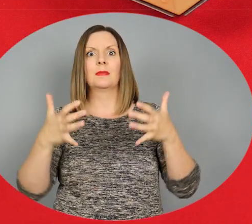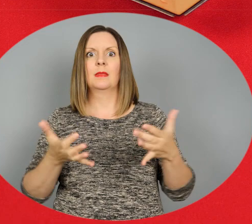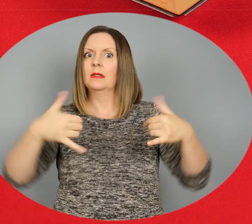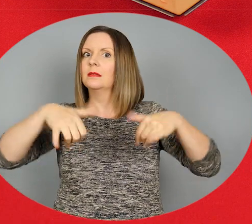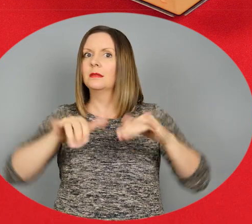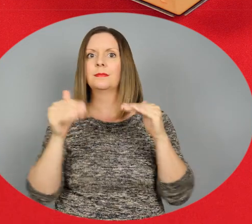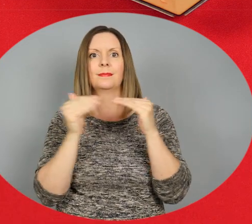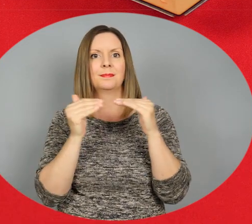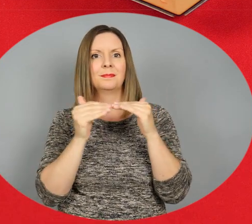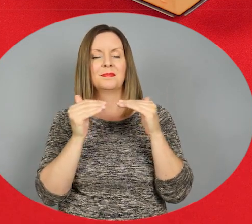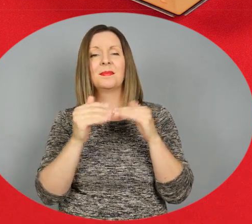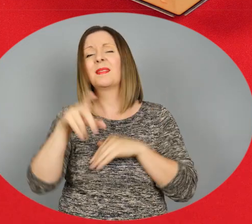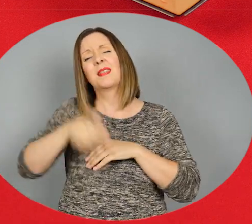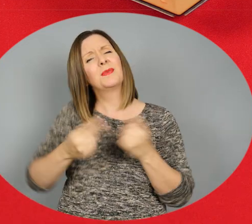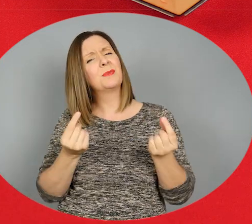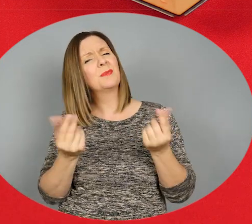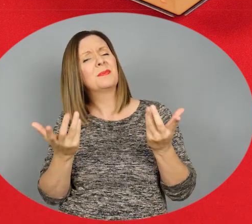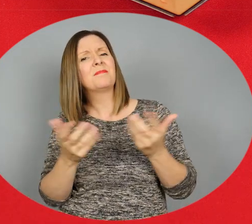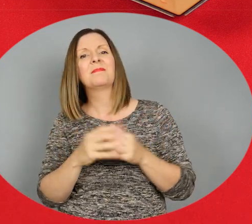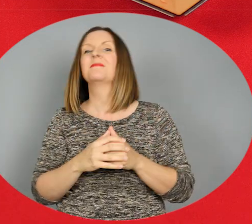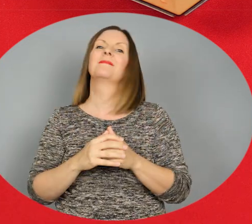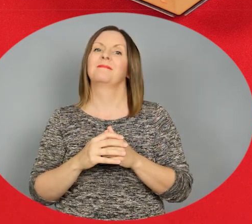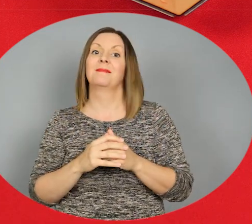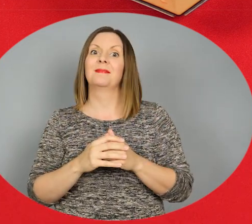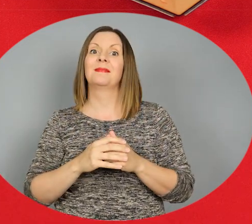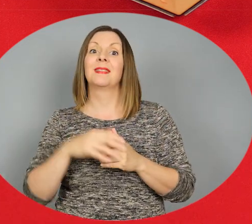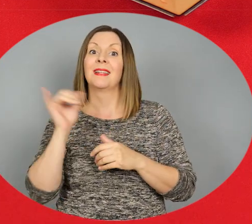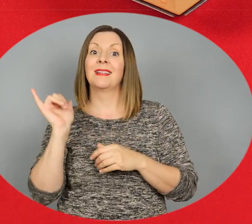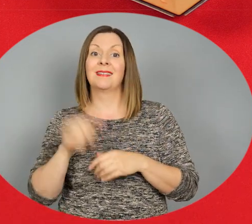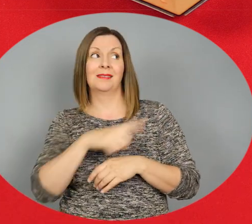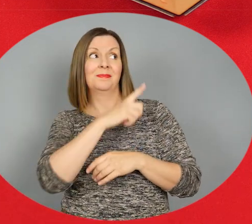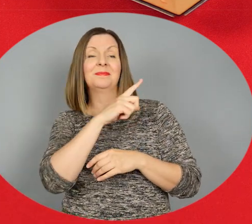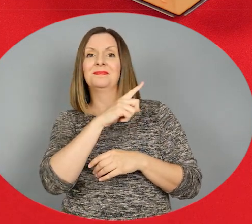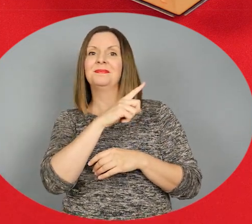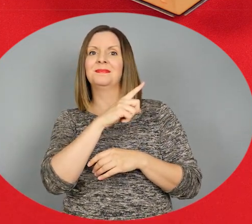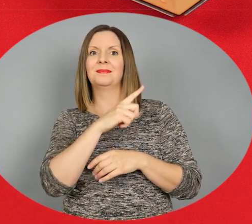players still tie for the regions they require, you’ll follow a few more steps. First, if